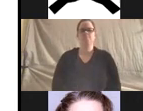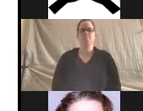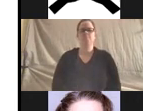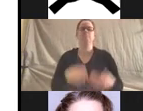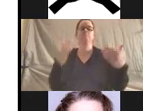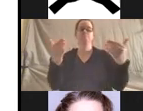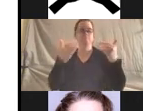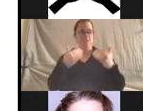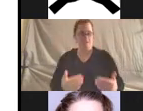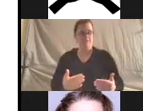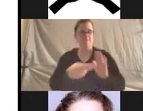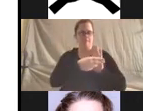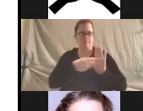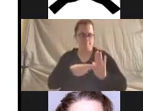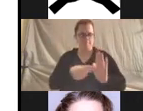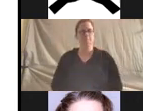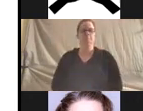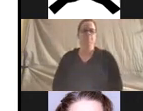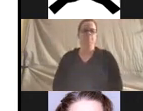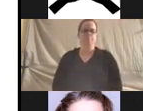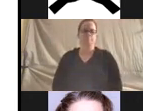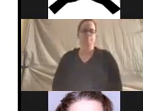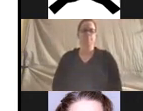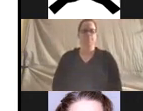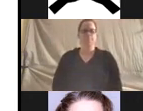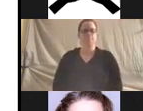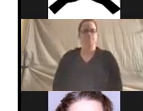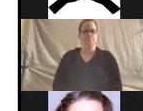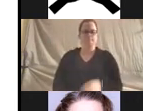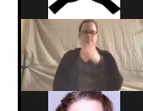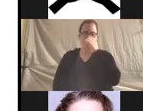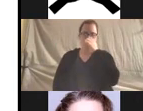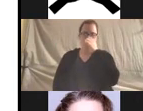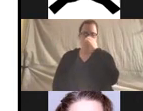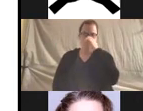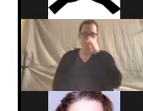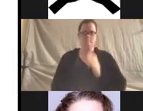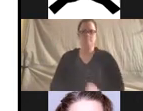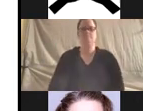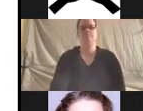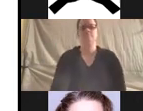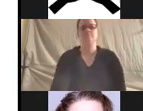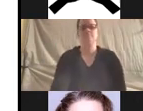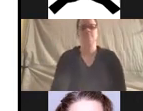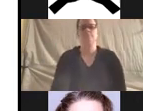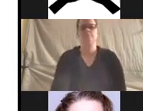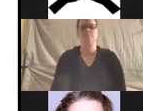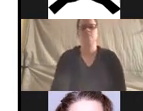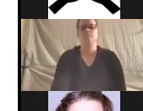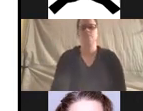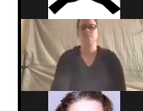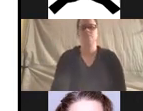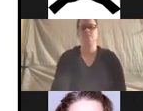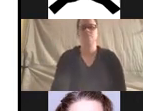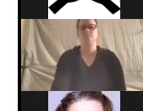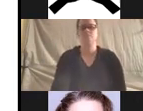And this is about, so let's say you had a bill,